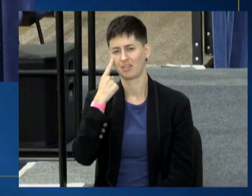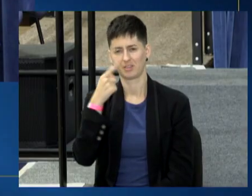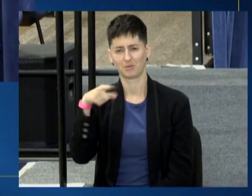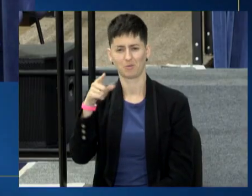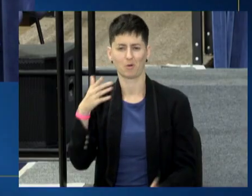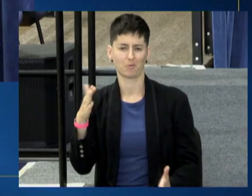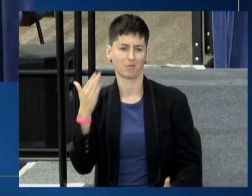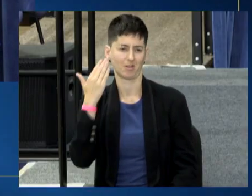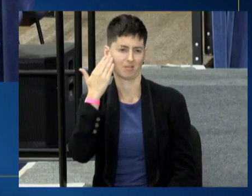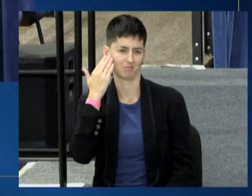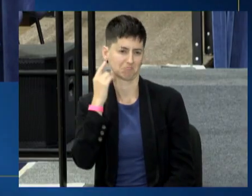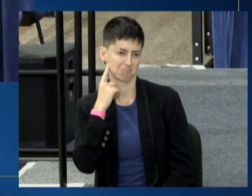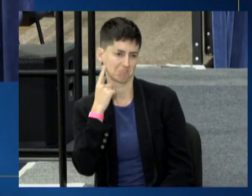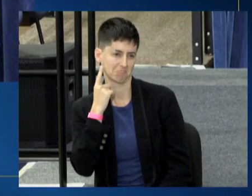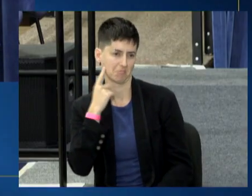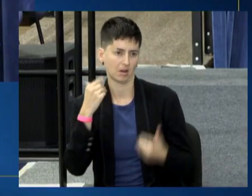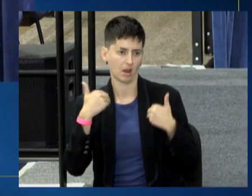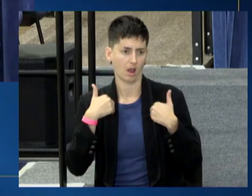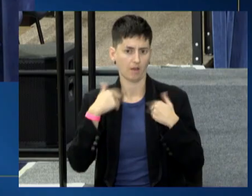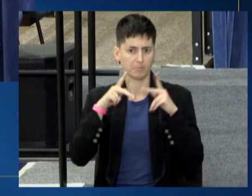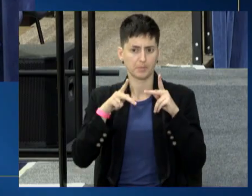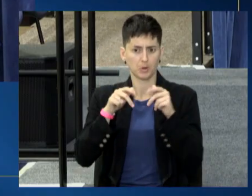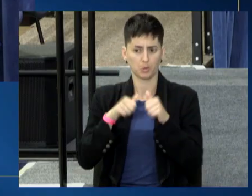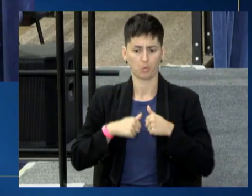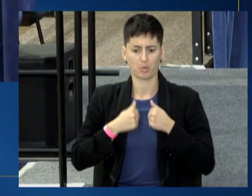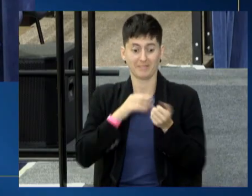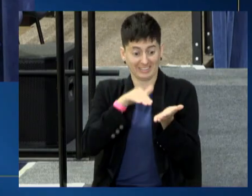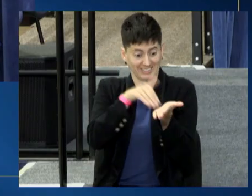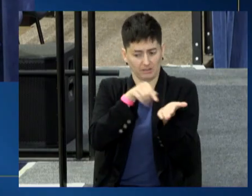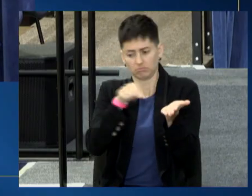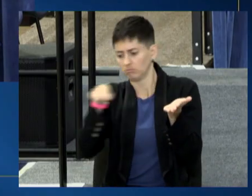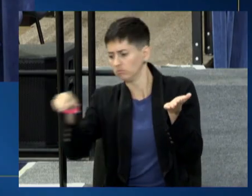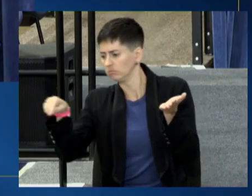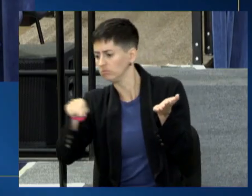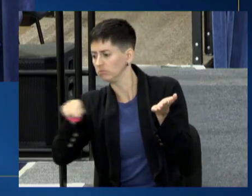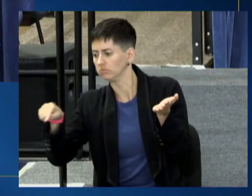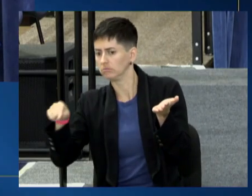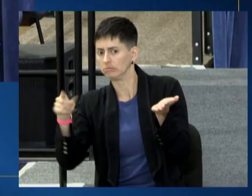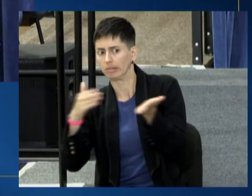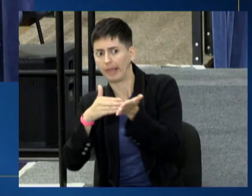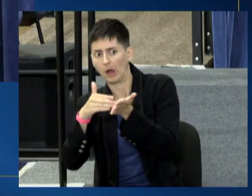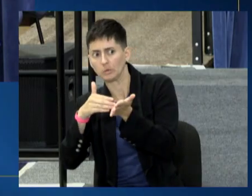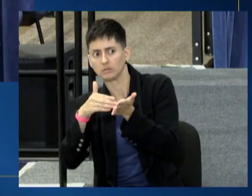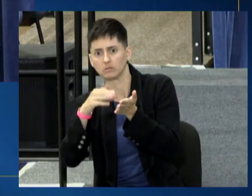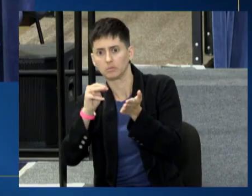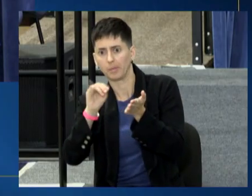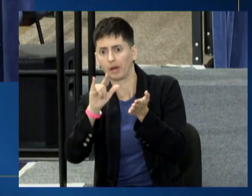from National Cancer Institute centers. So, can we decentralize some of the trial conduct labs,